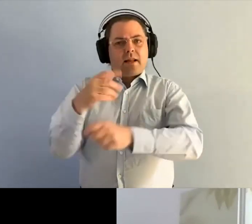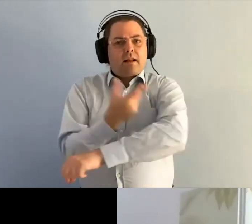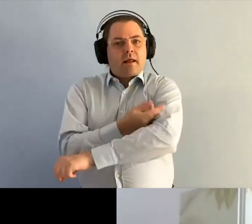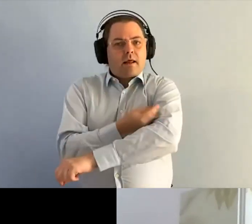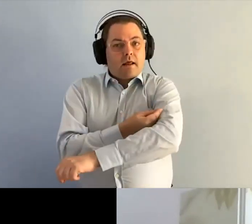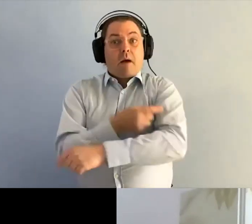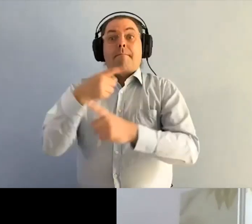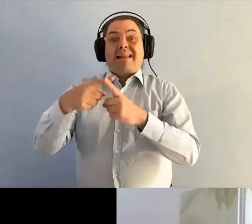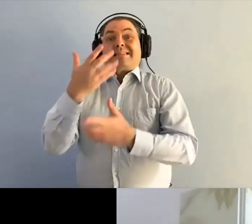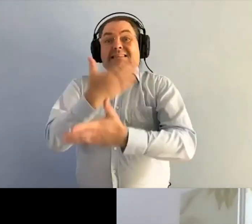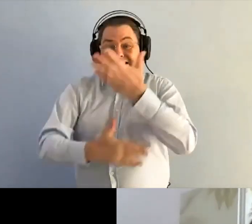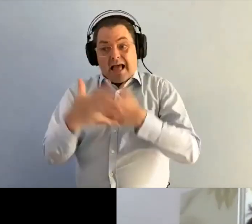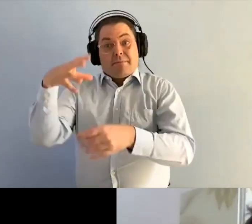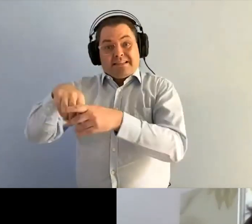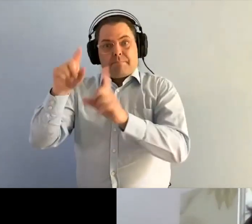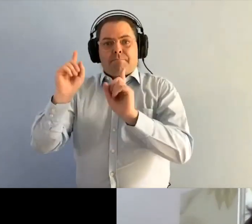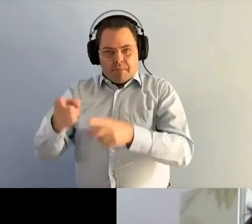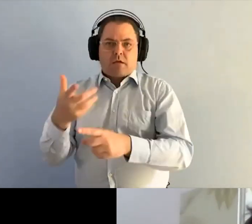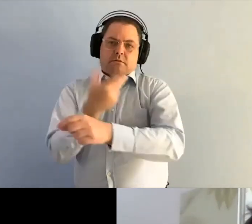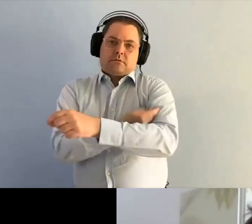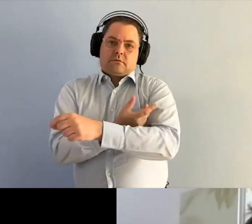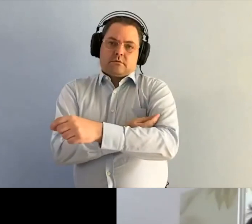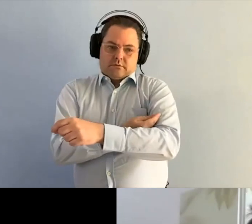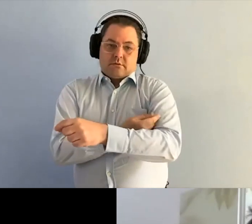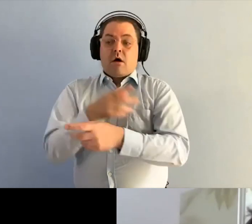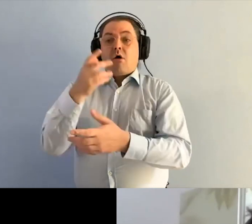included, refugees with disabilities and consider